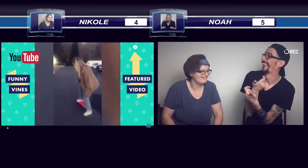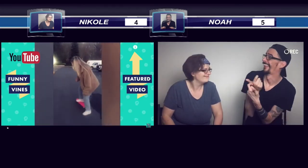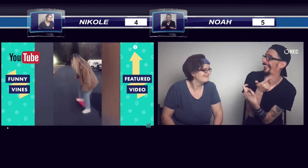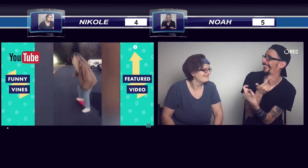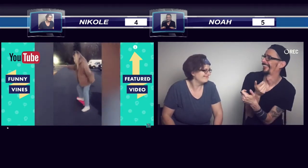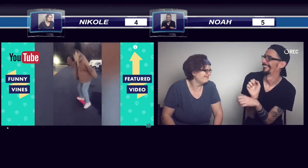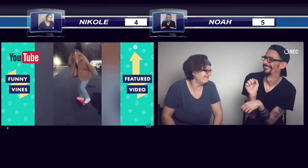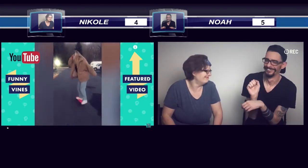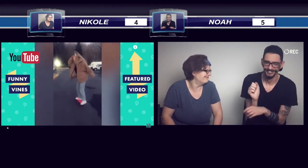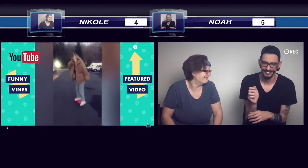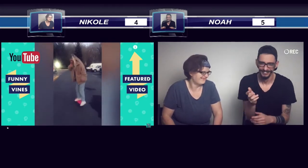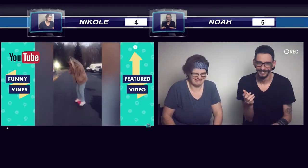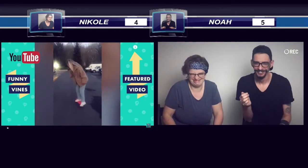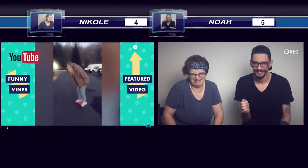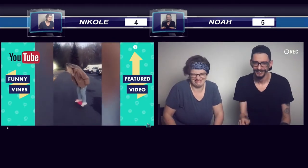How she laughed herself about it.